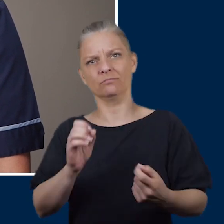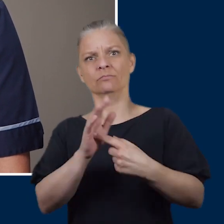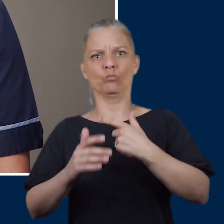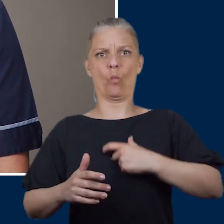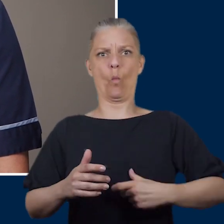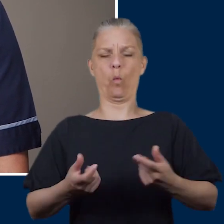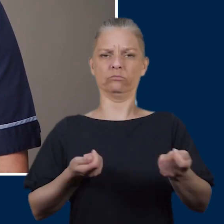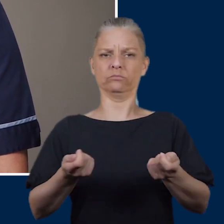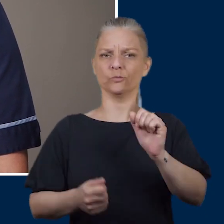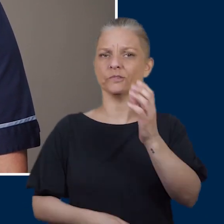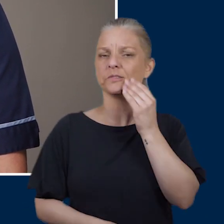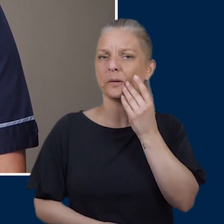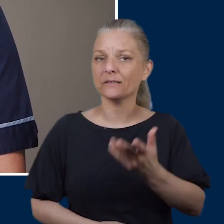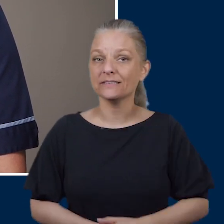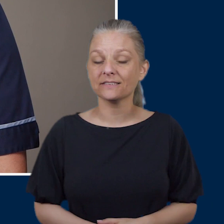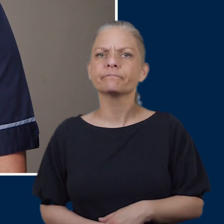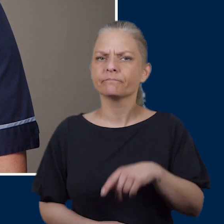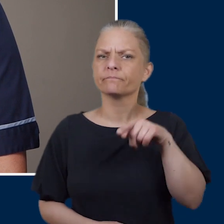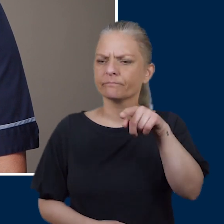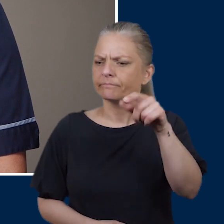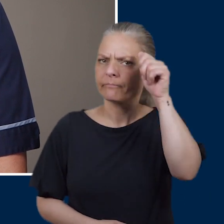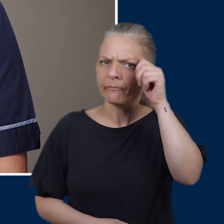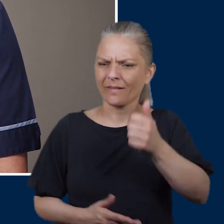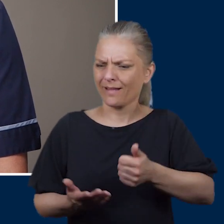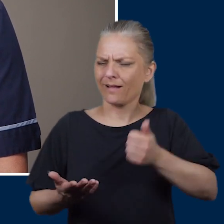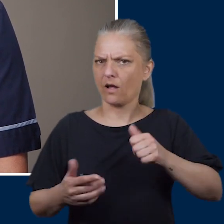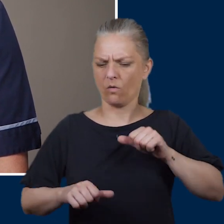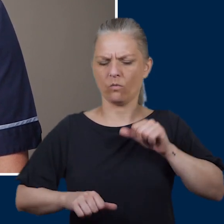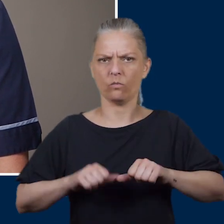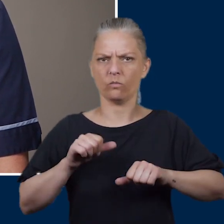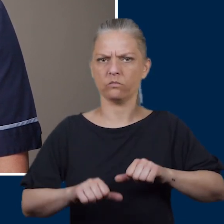In order to control it it's important to understand what diabetes is and the